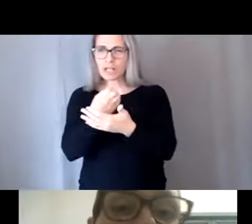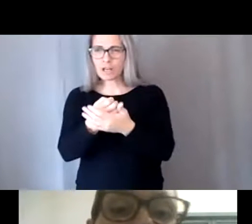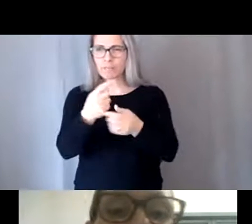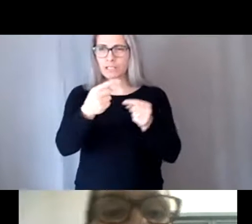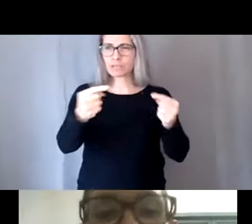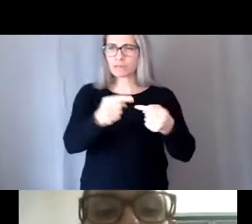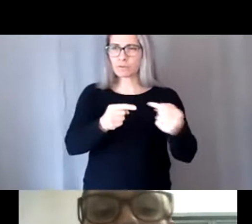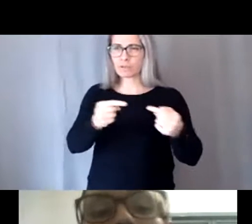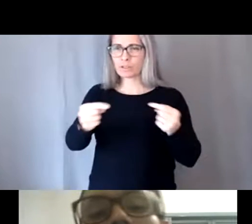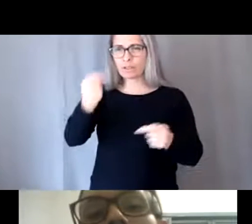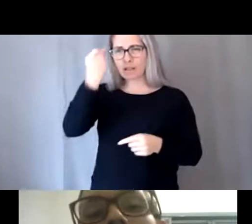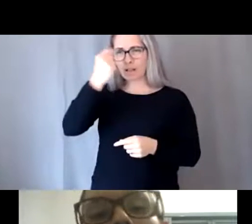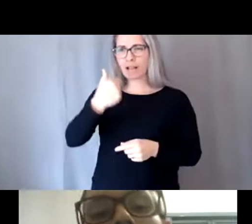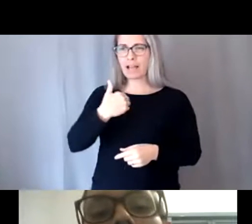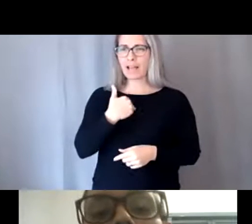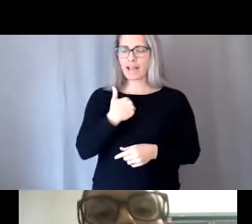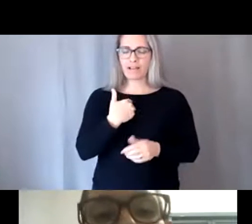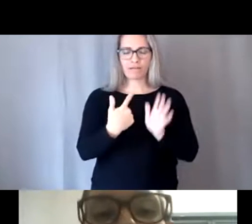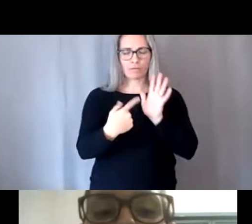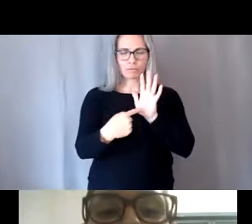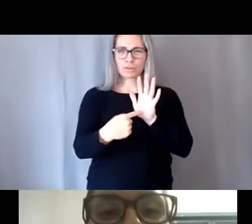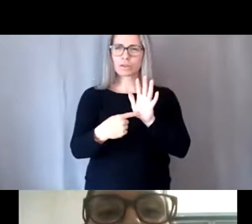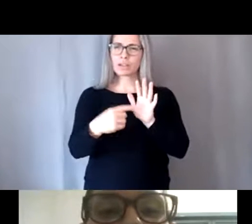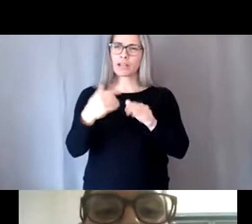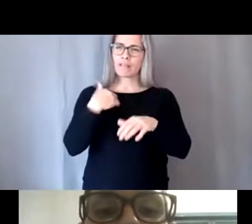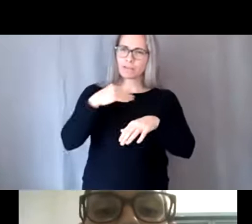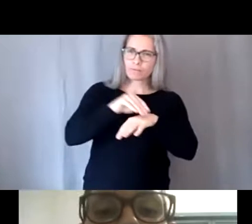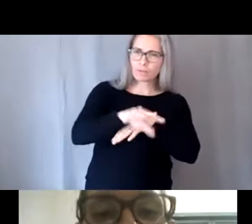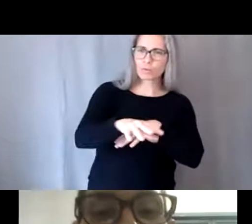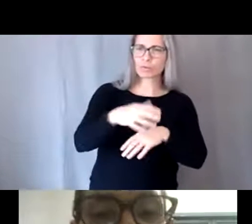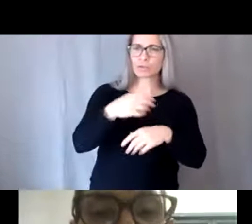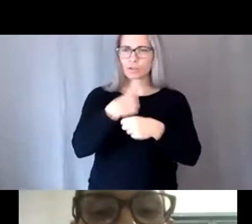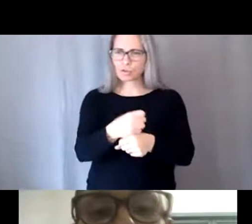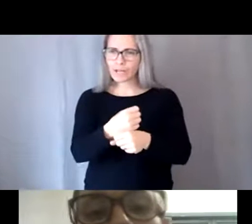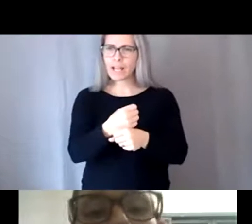produce and are conditioned by the embodied collective lives